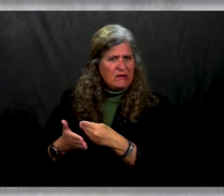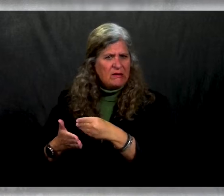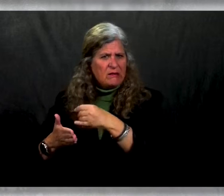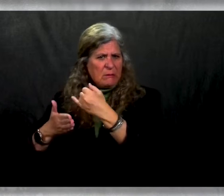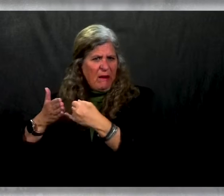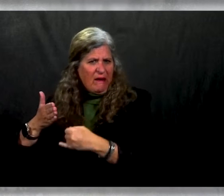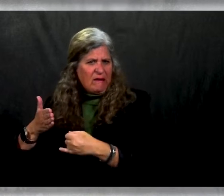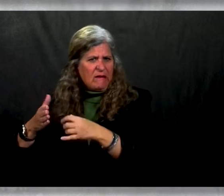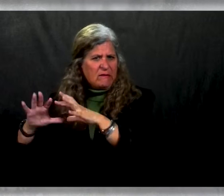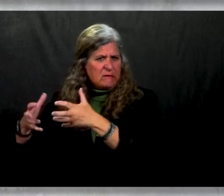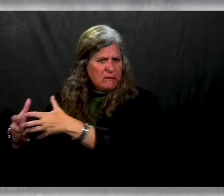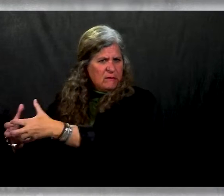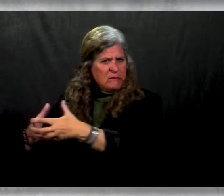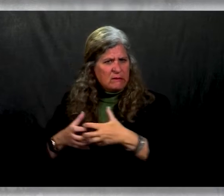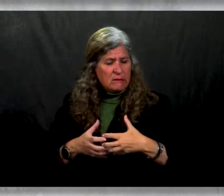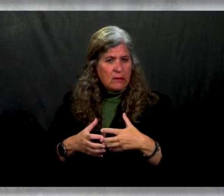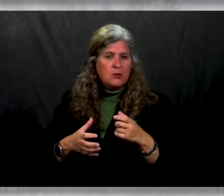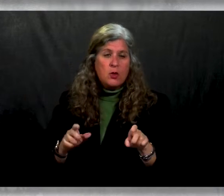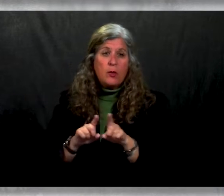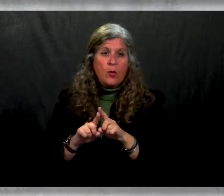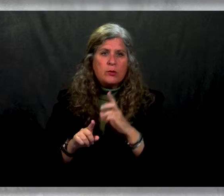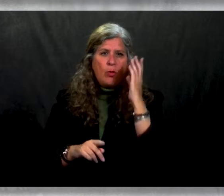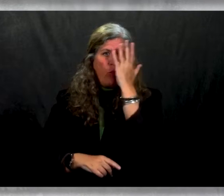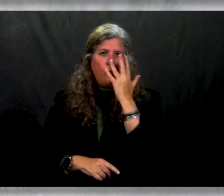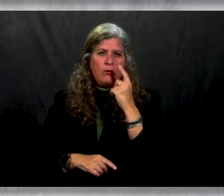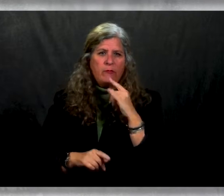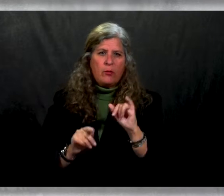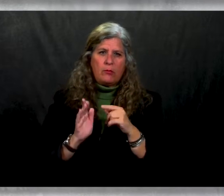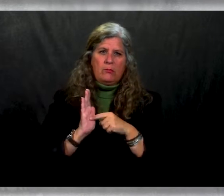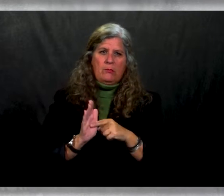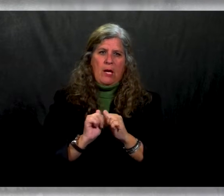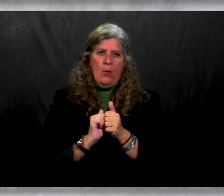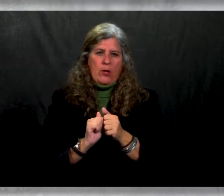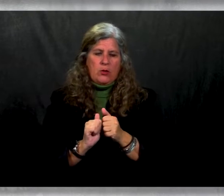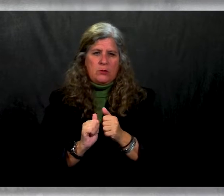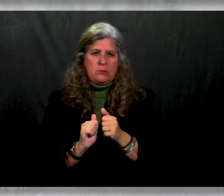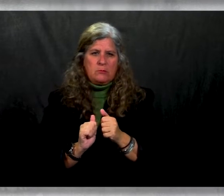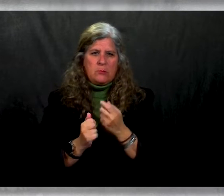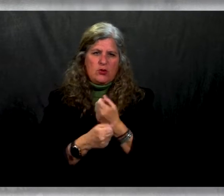was looking for a way to solve those problems. What evidence do we have